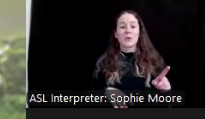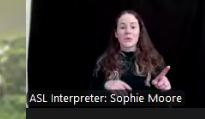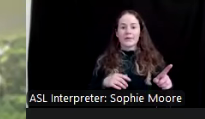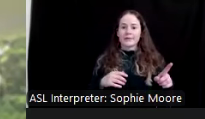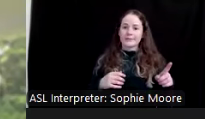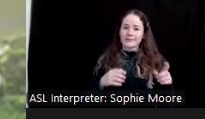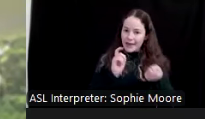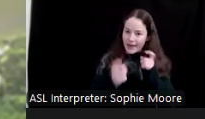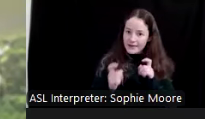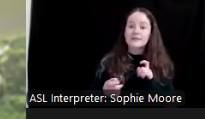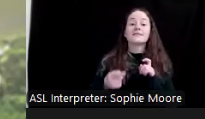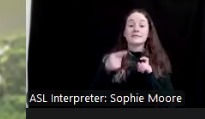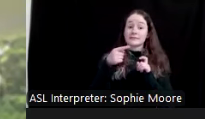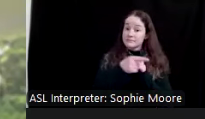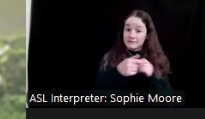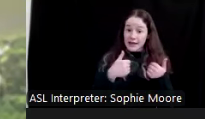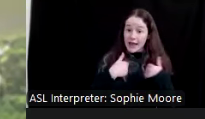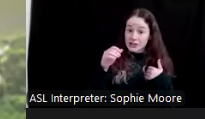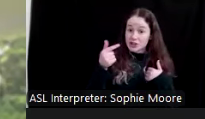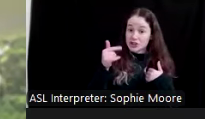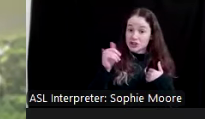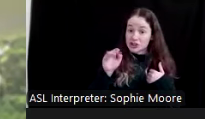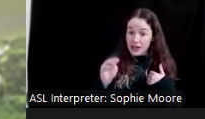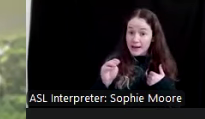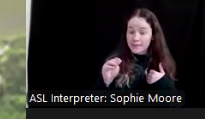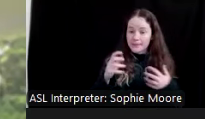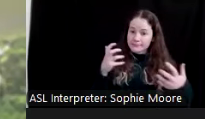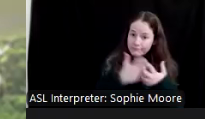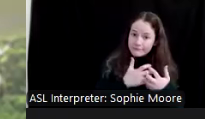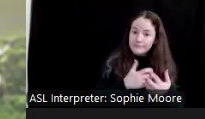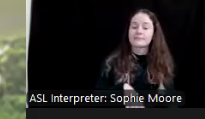accommodates him, having somebody who's there to help motivate him. And again, as an 18-year-old, he doesn't want to be